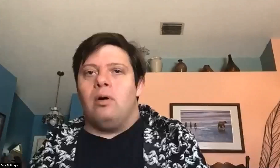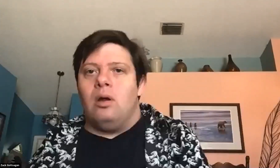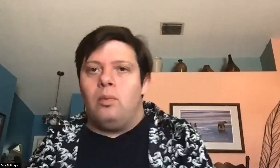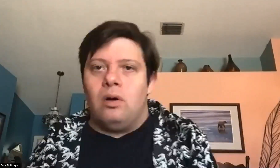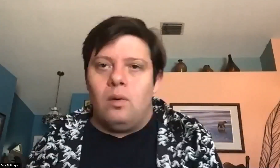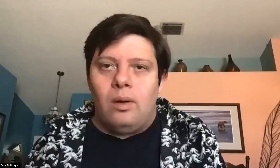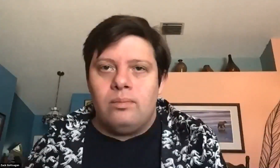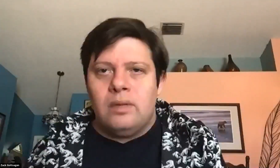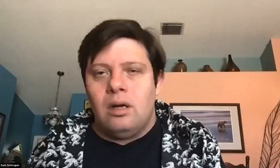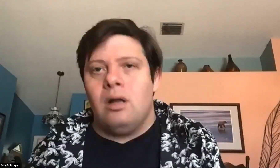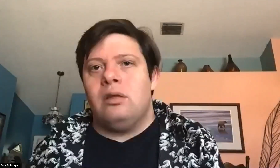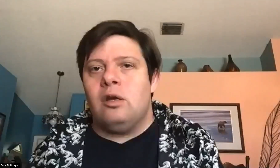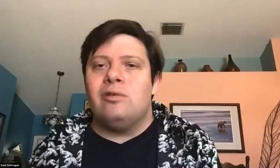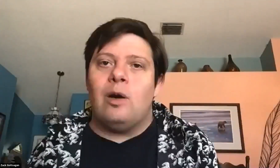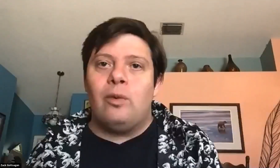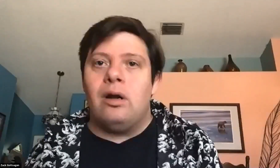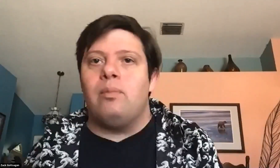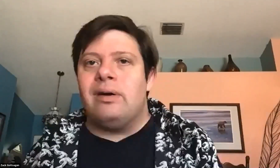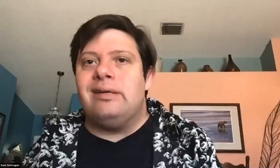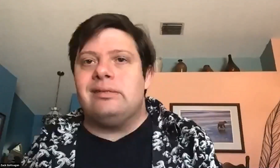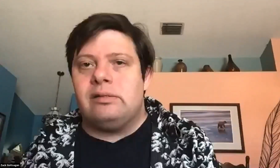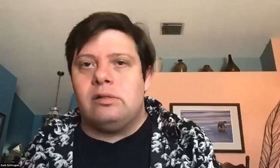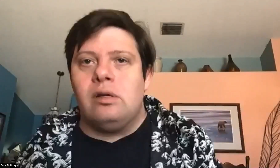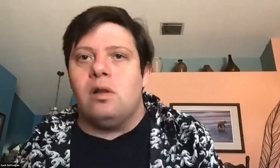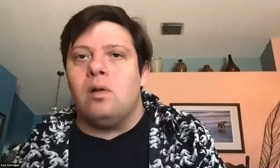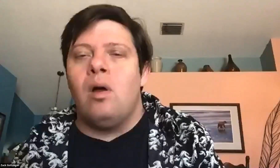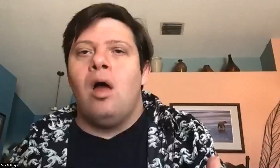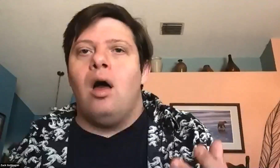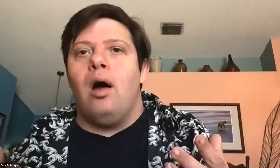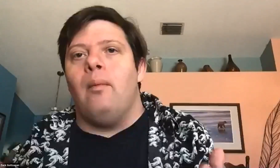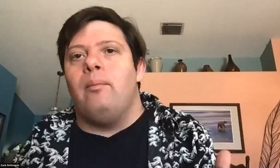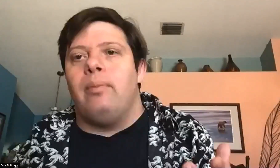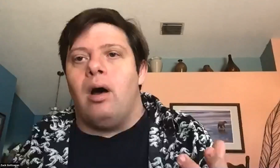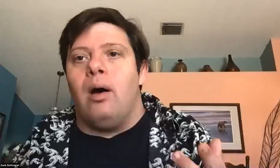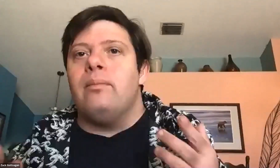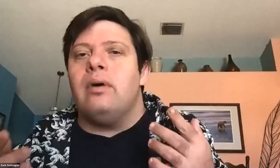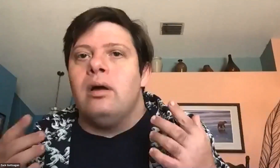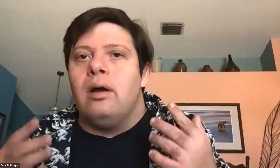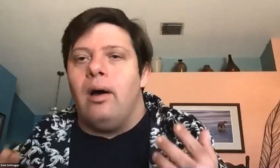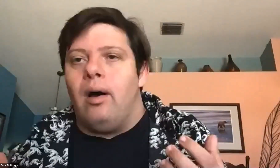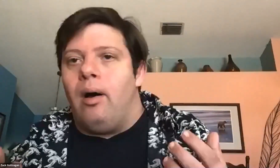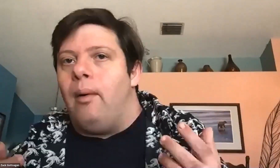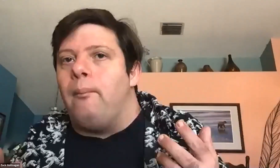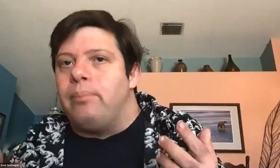, follow your heart and follow your dreams